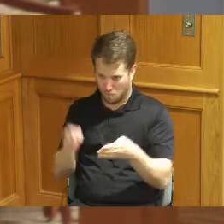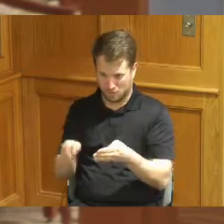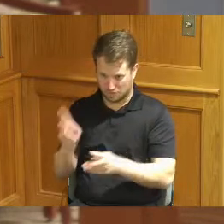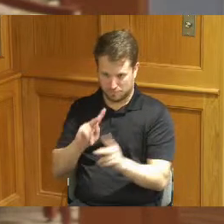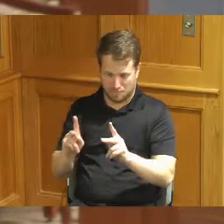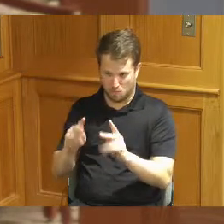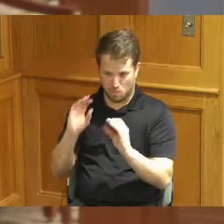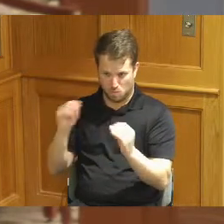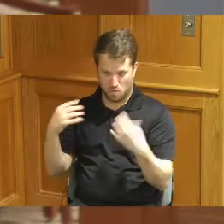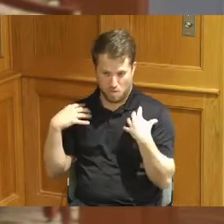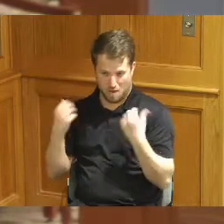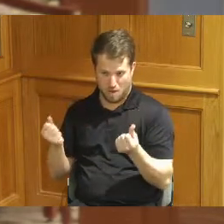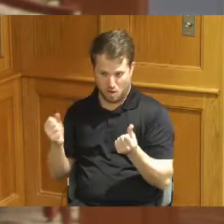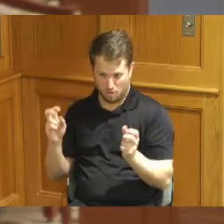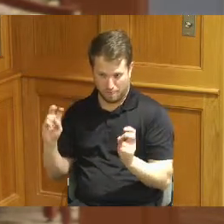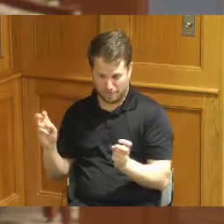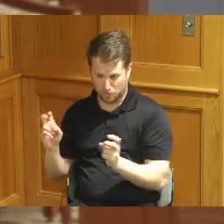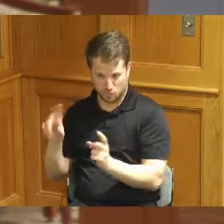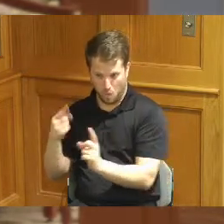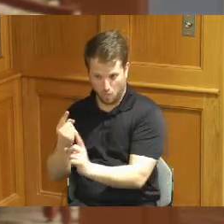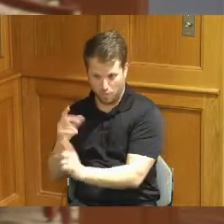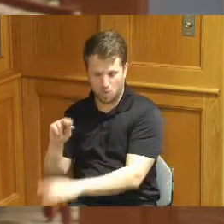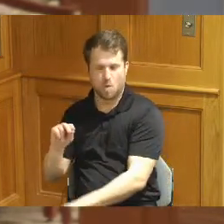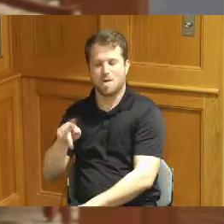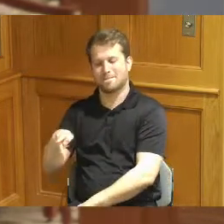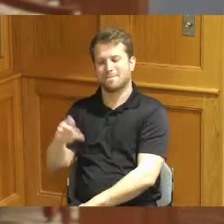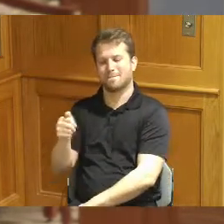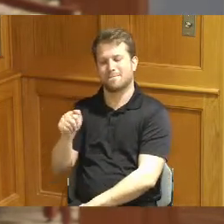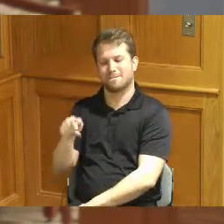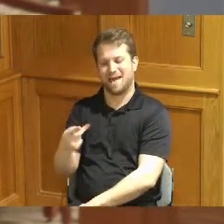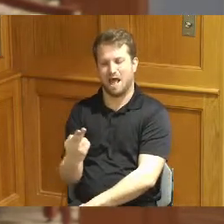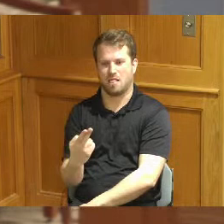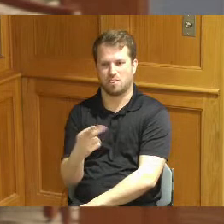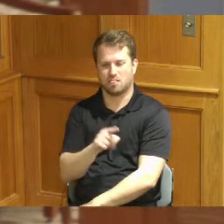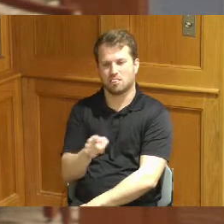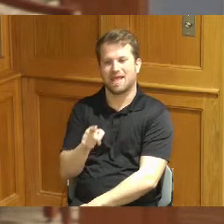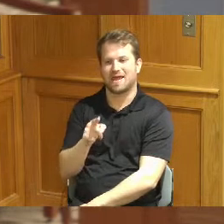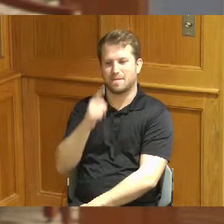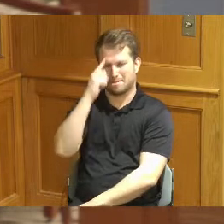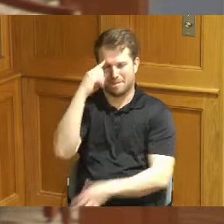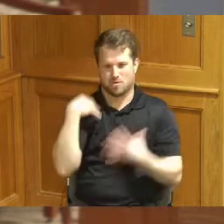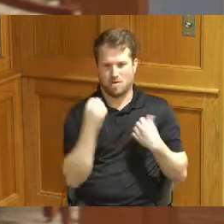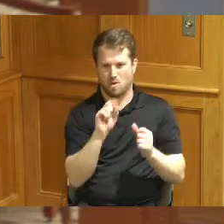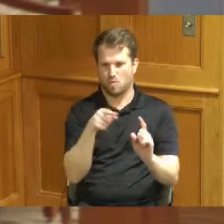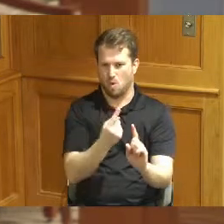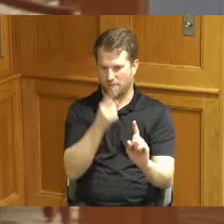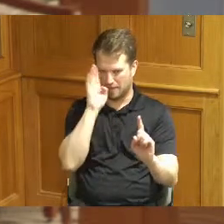mental health issues only because path is sort of limited to the mental health side of things so